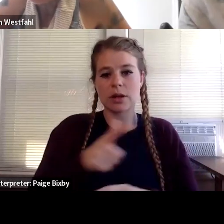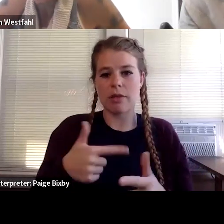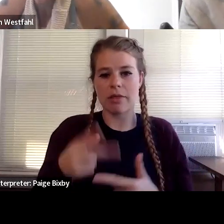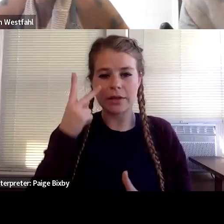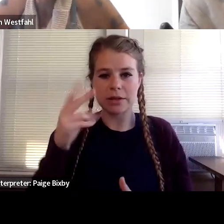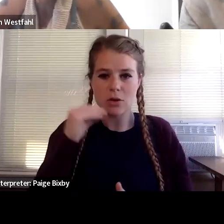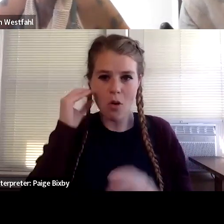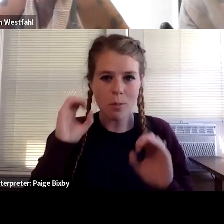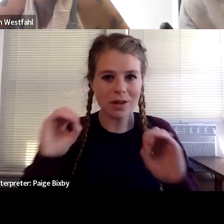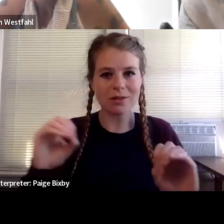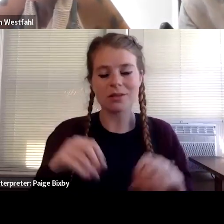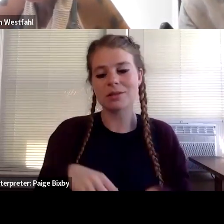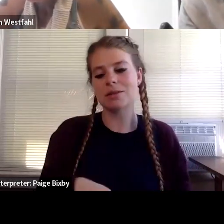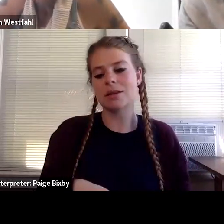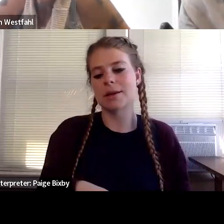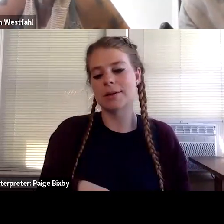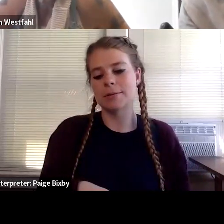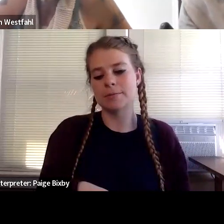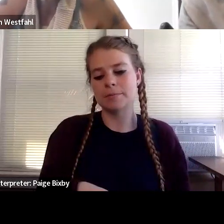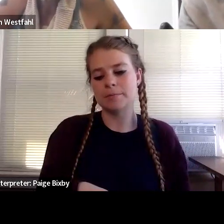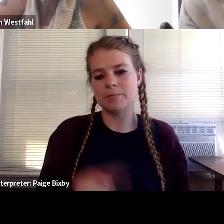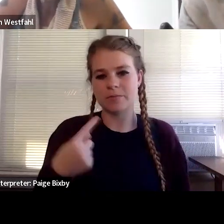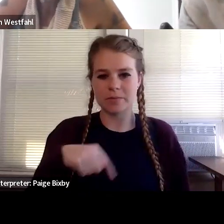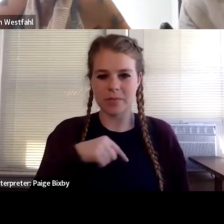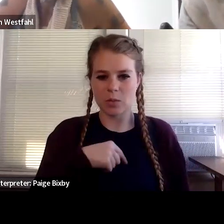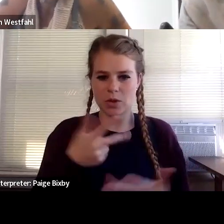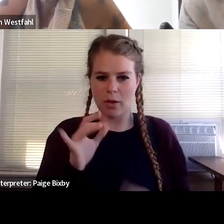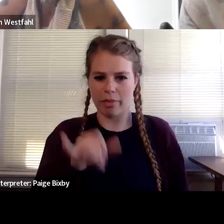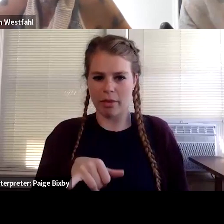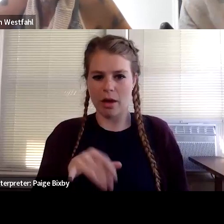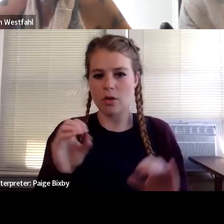and we don't want this, nobody wants this.